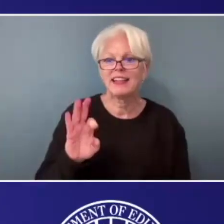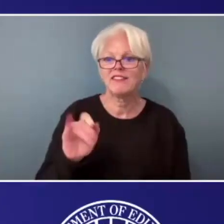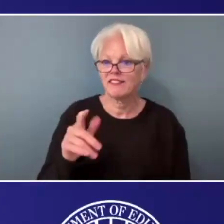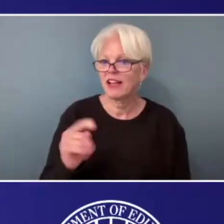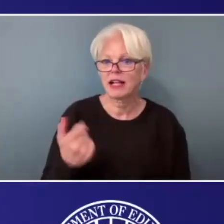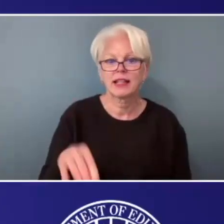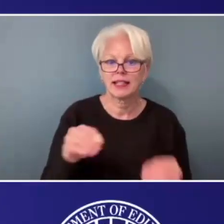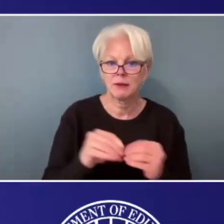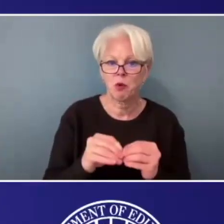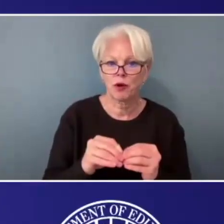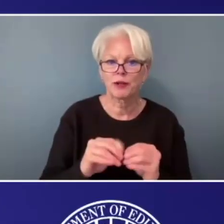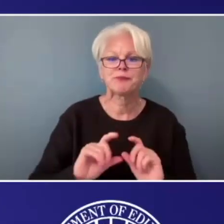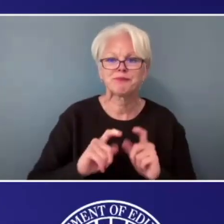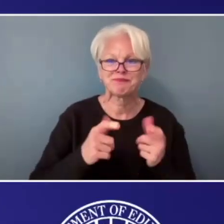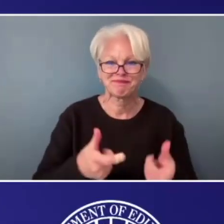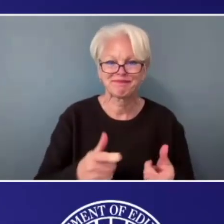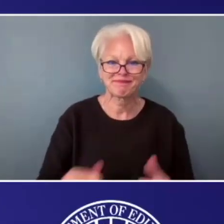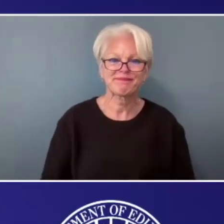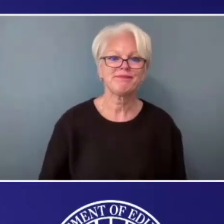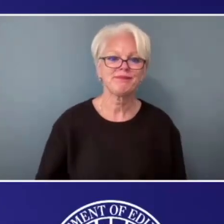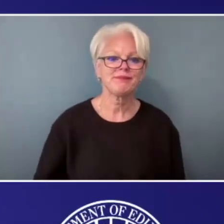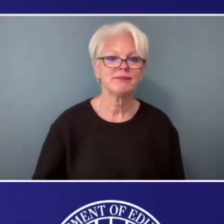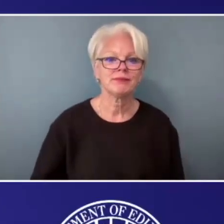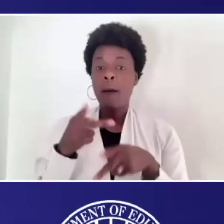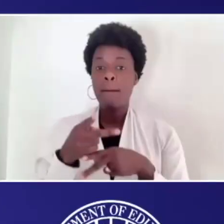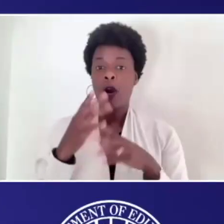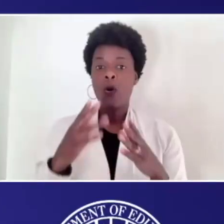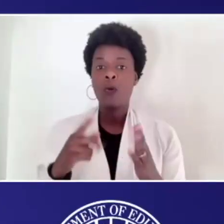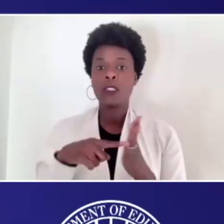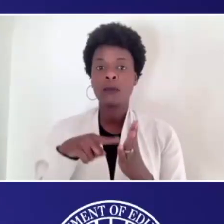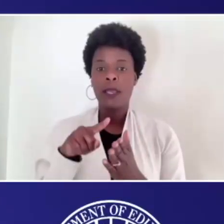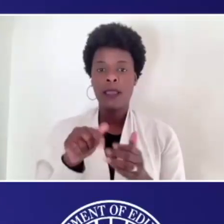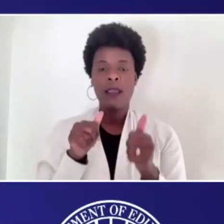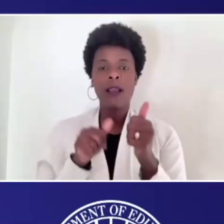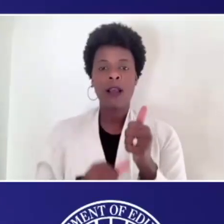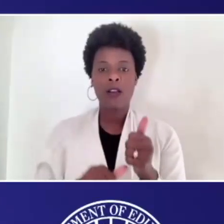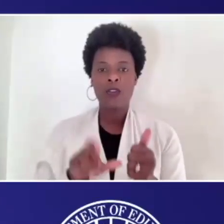for the borrowers who are paying under the Repayment Assistance Plan.